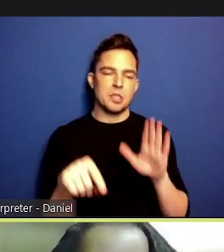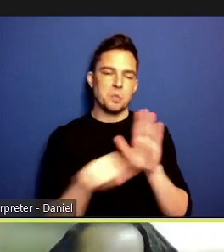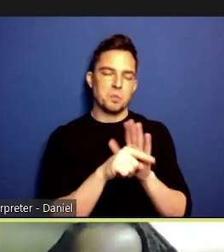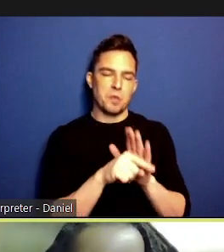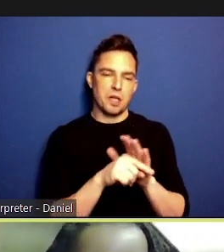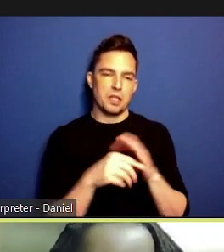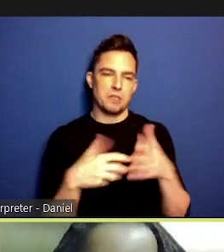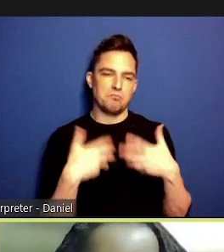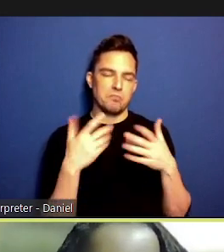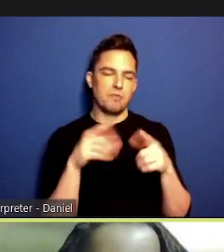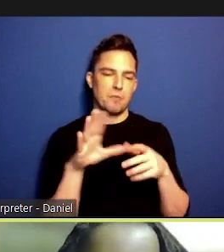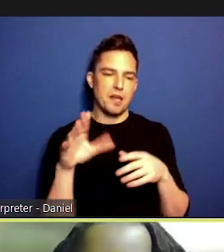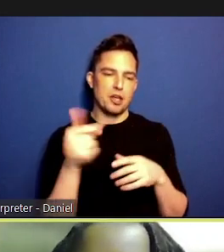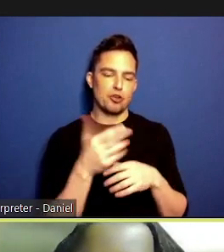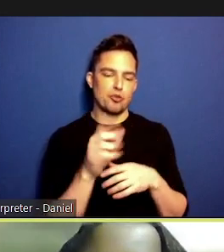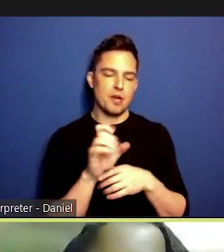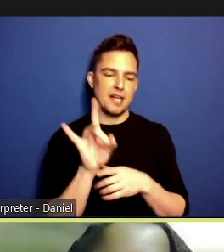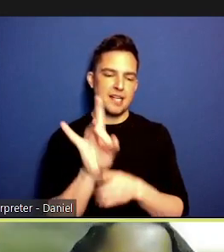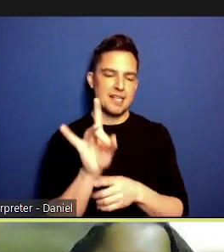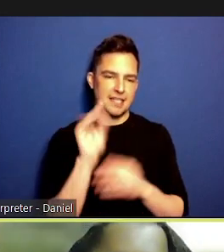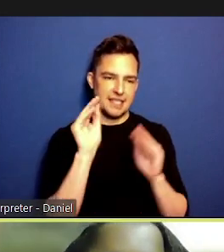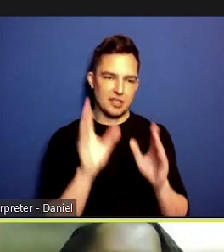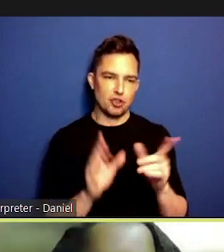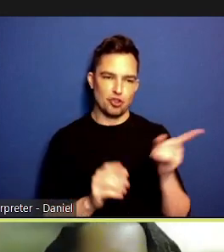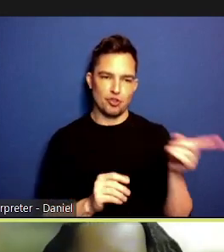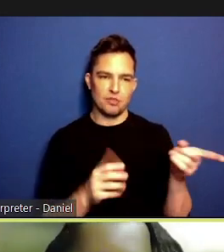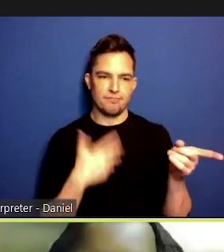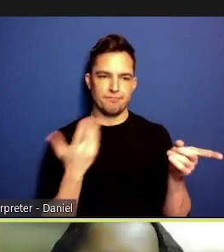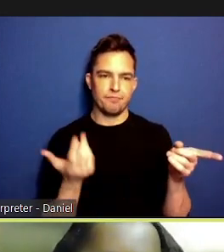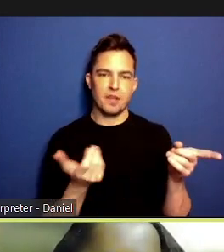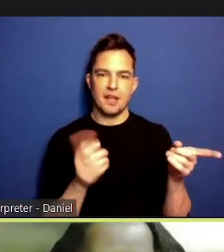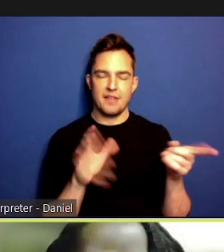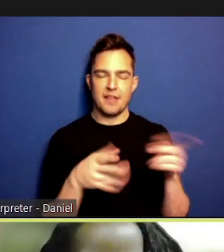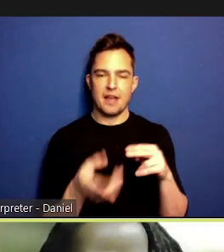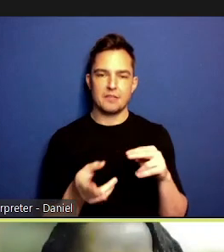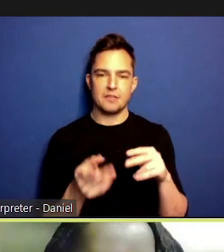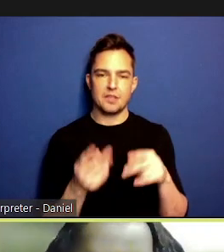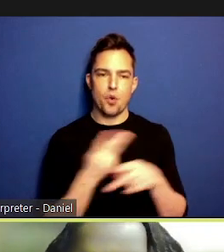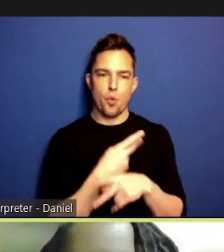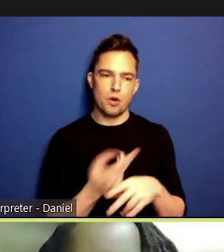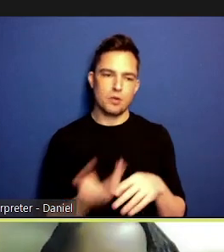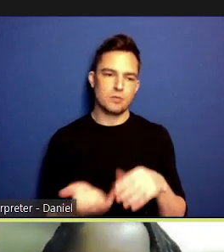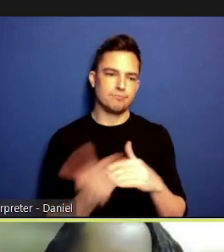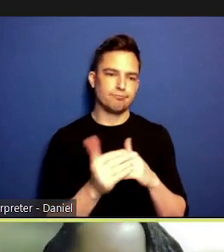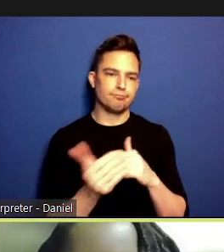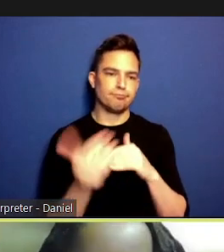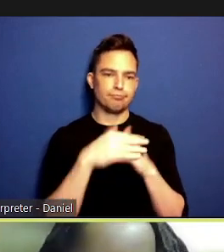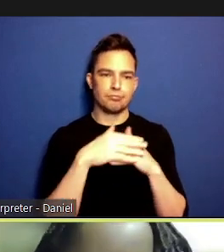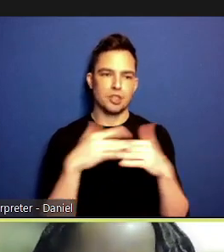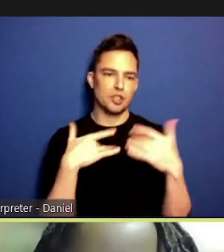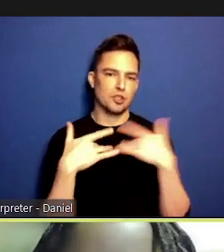who again you know, amplified concerns by saying that her life was being threatened